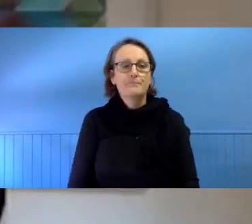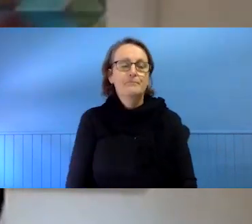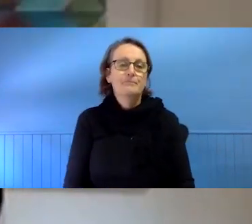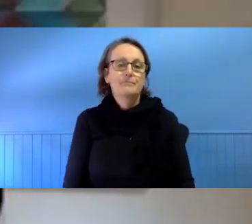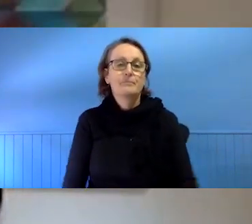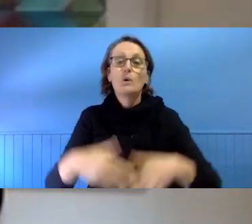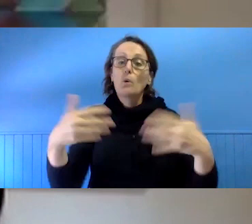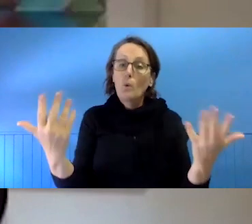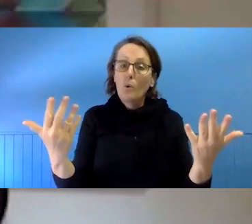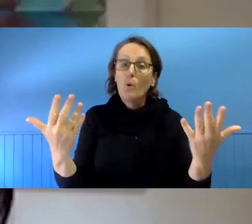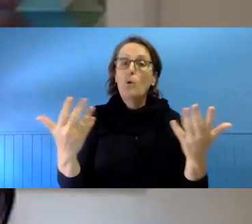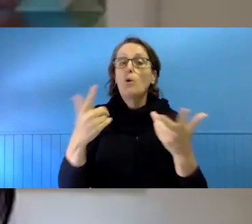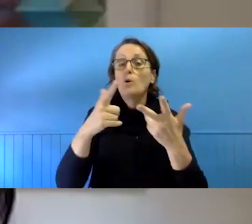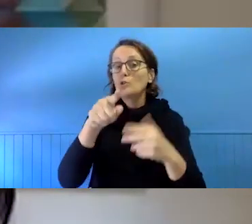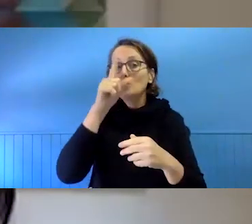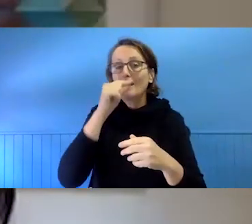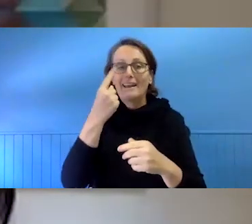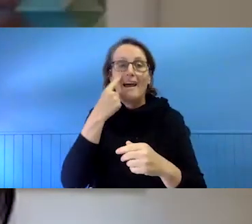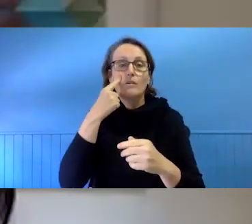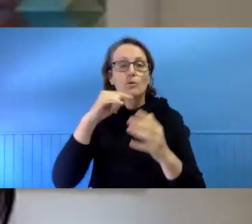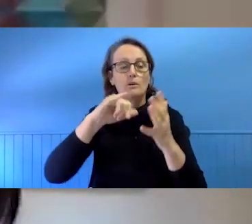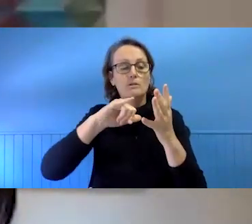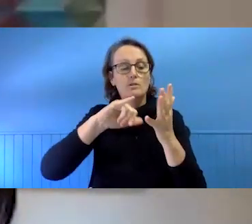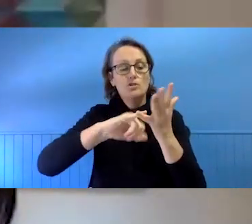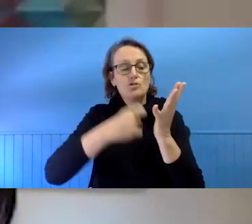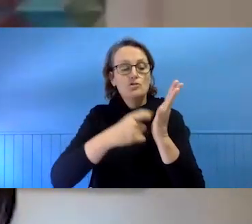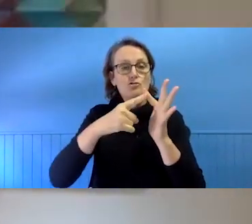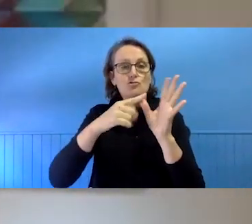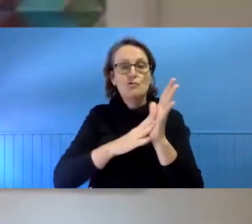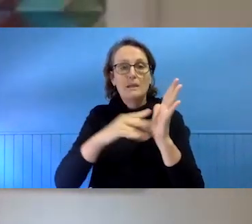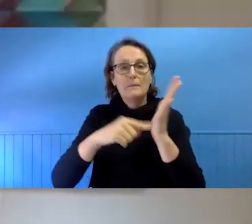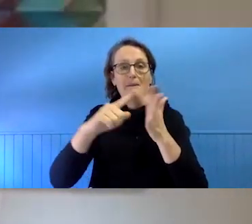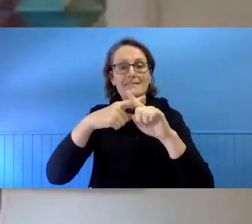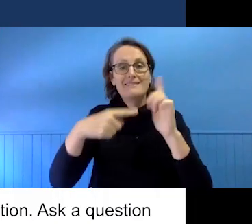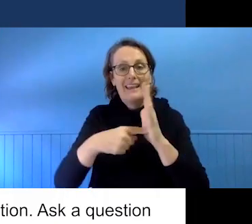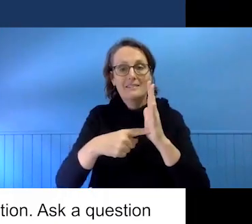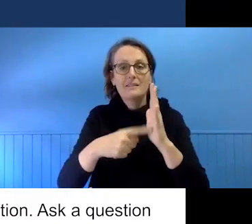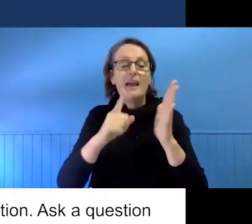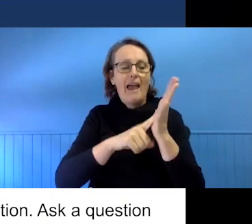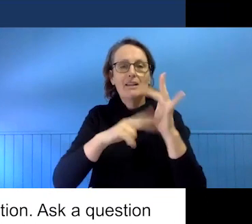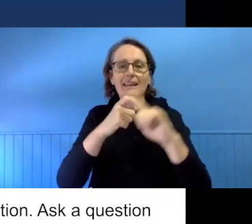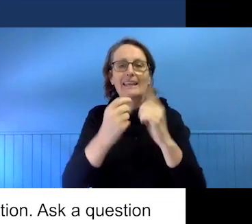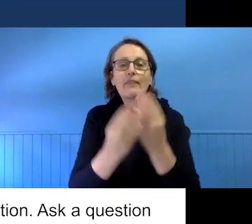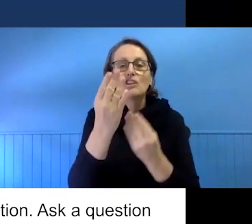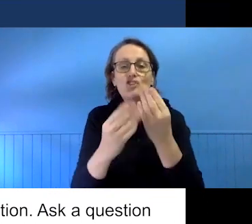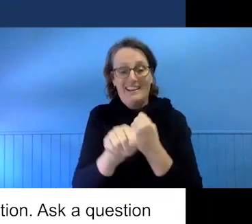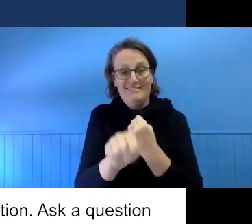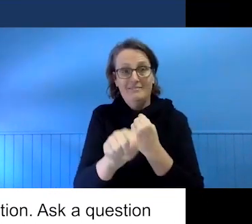alternatively, via the StreamText efficient. fear. feature. The link is in the chat. We'll be running which chat feature